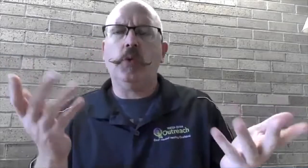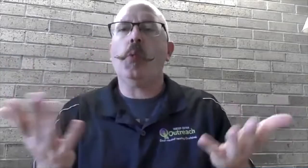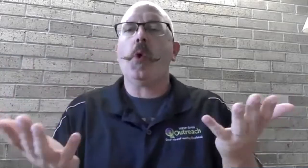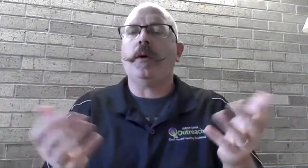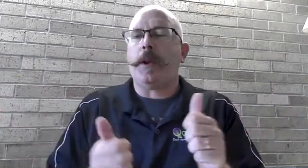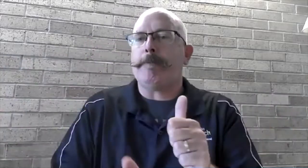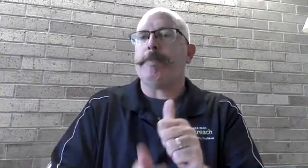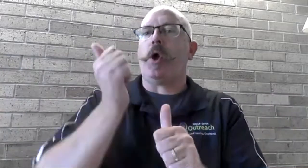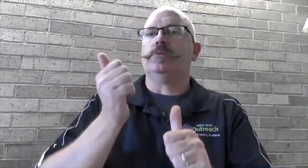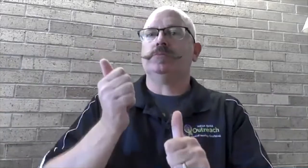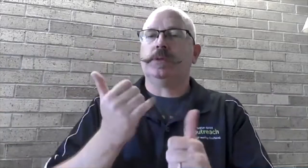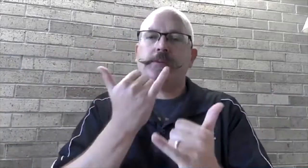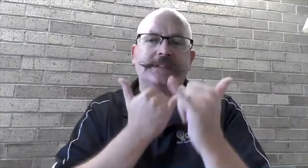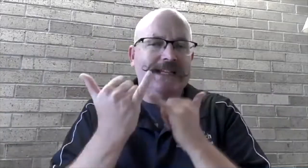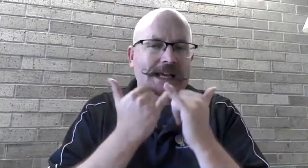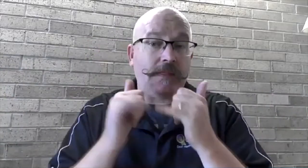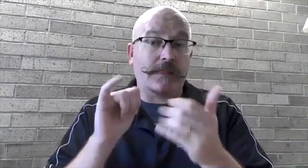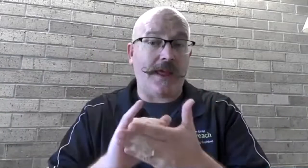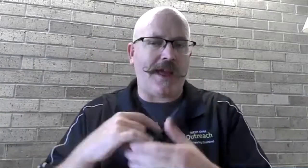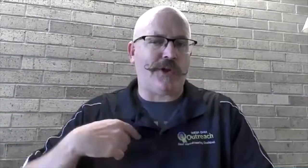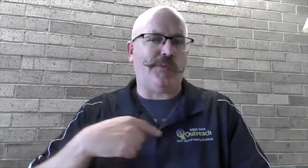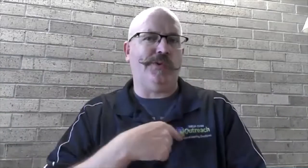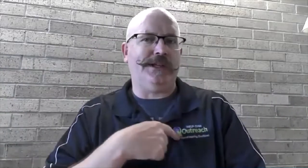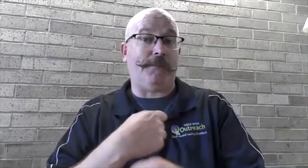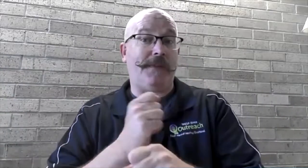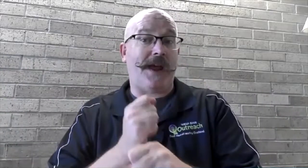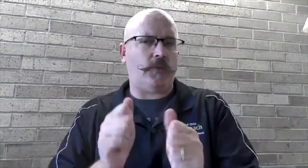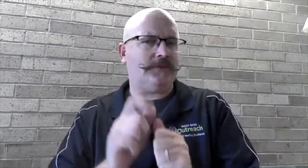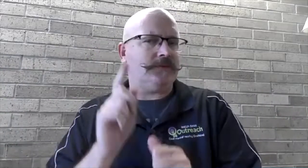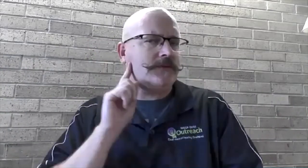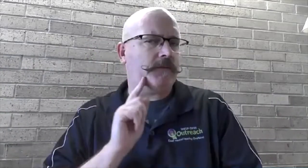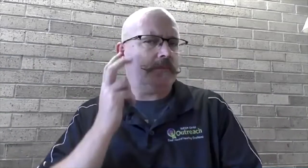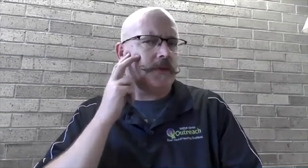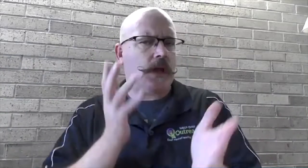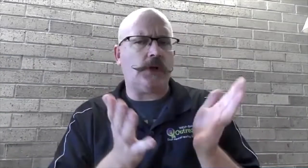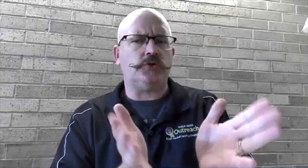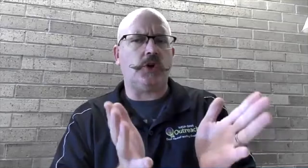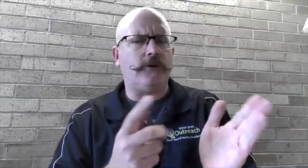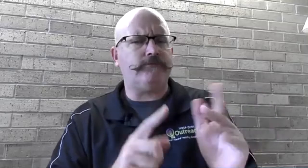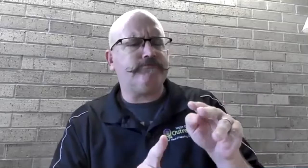What are some things that are common mistakes or common etiquette mistakes that are made